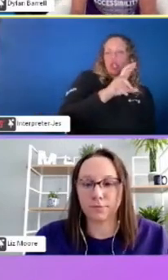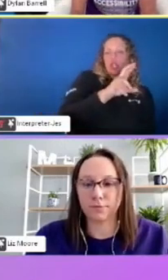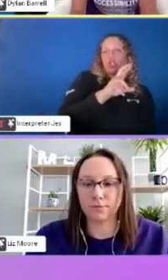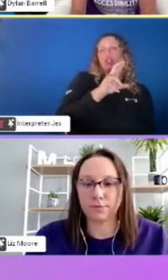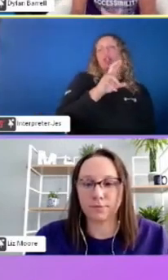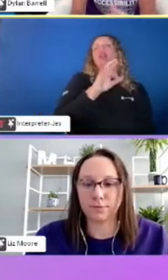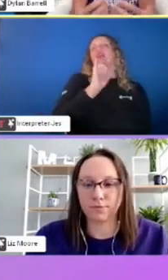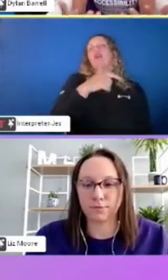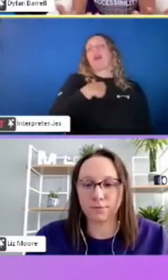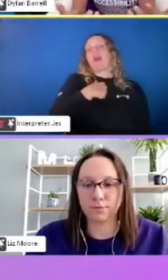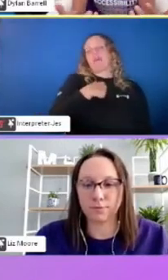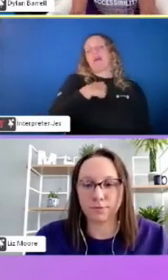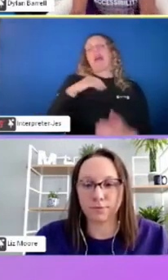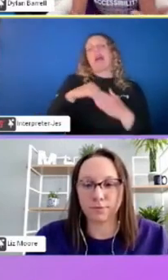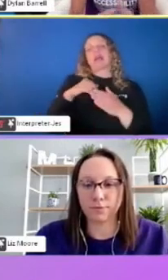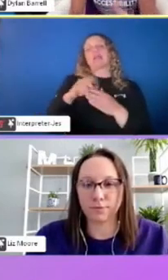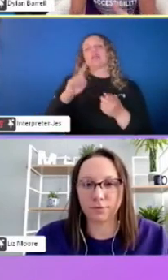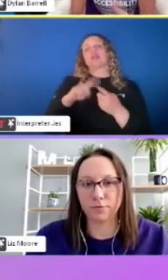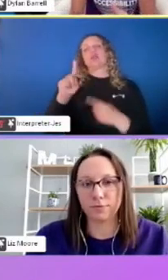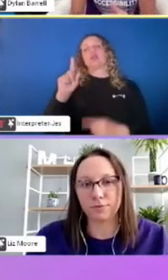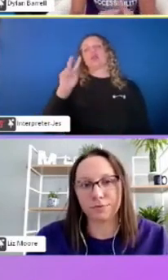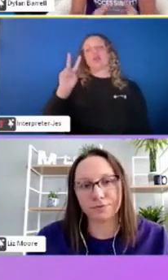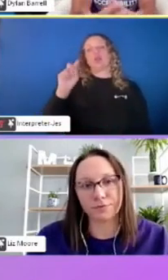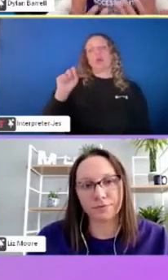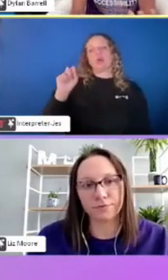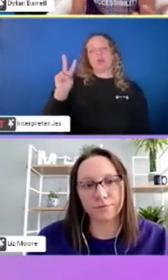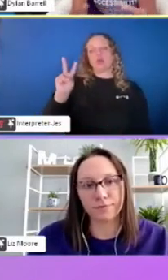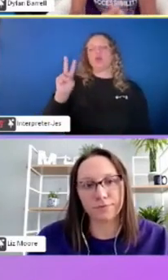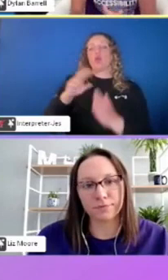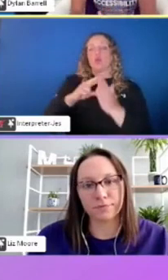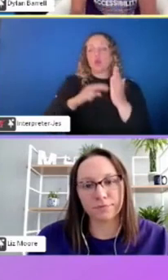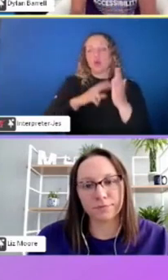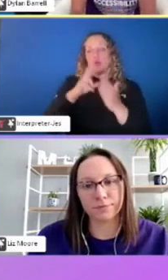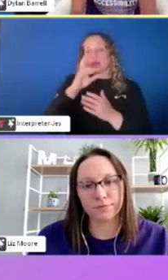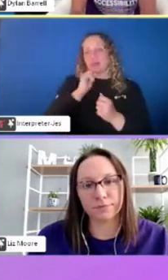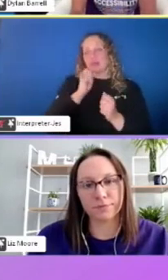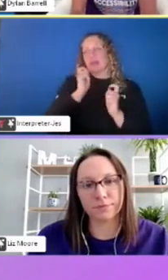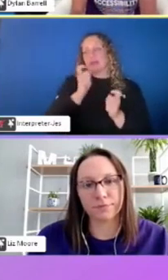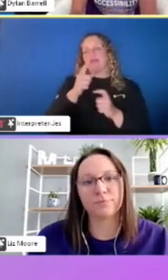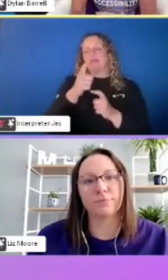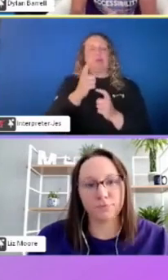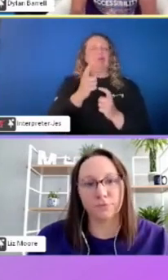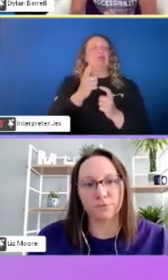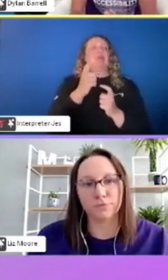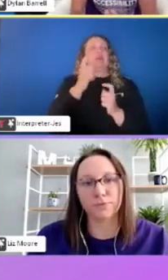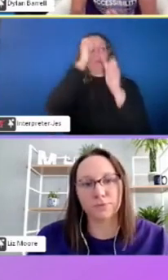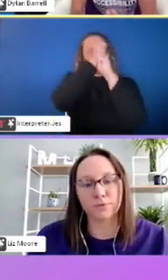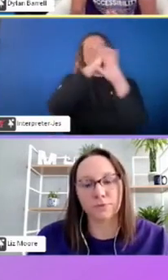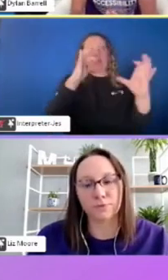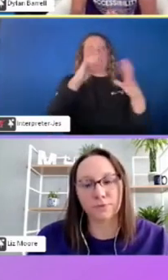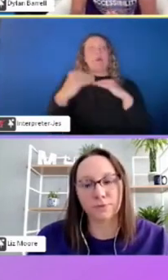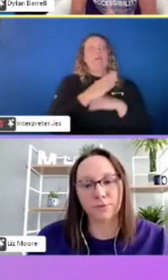and that'll give you an idea of what effect that that could start having on your organization. Those are some of the ways, I think,